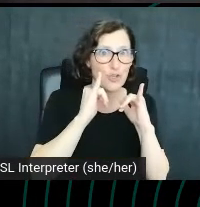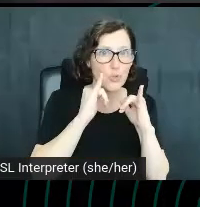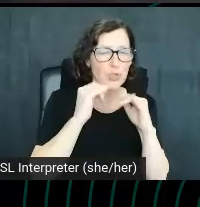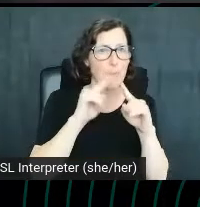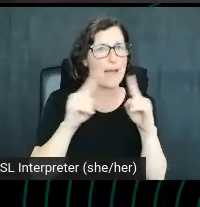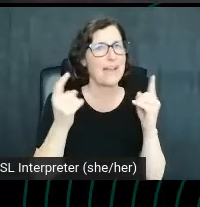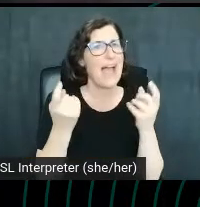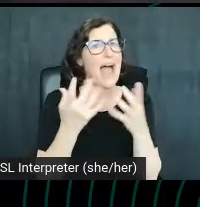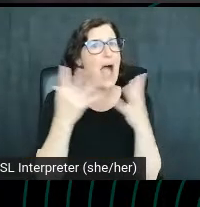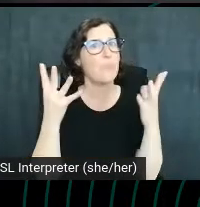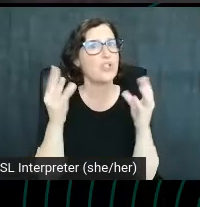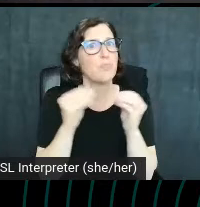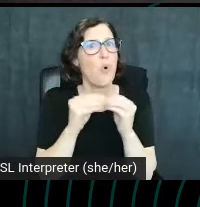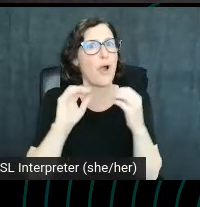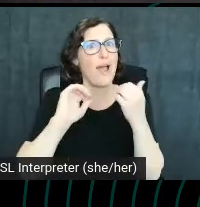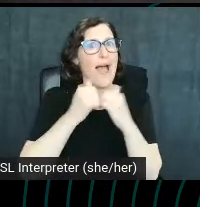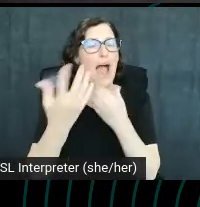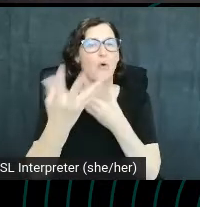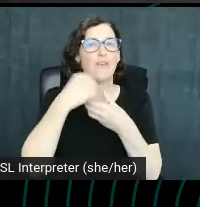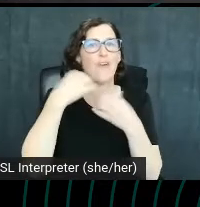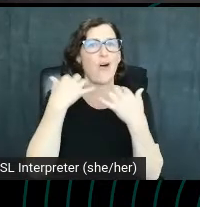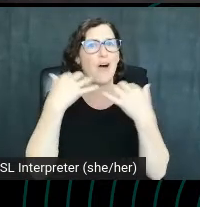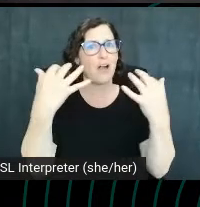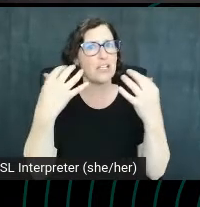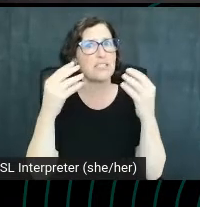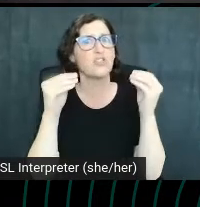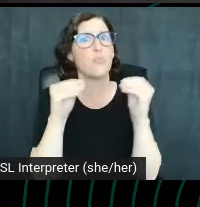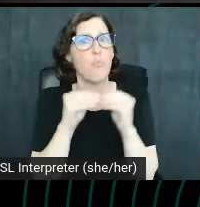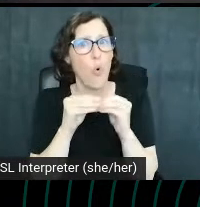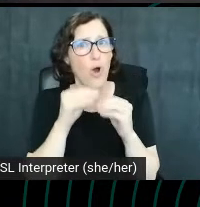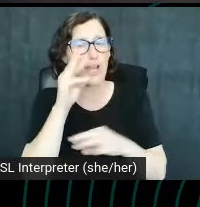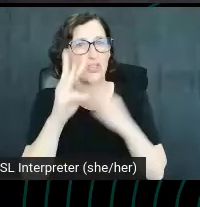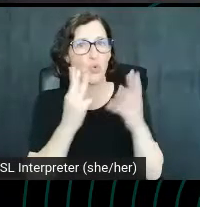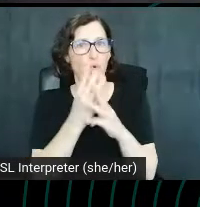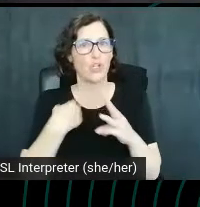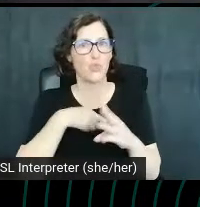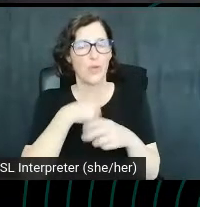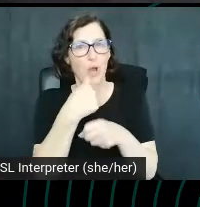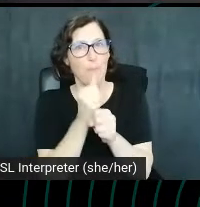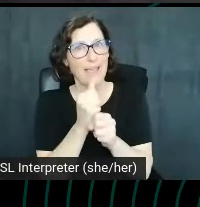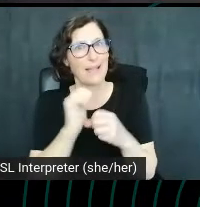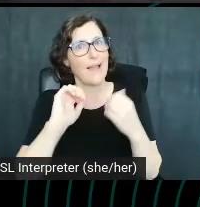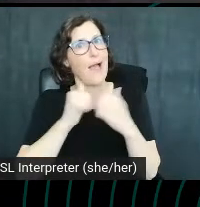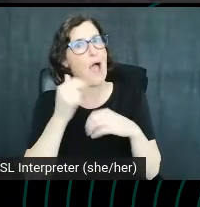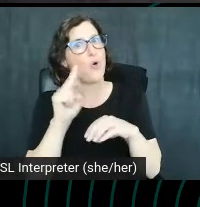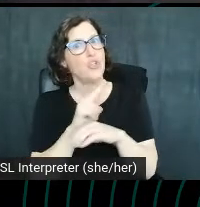How can we engage our audiences further in these worlds we're creating? How can we use social media trends in our video strategies?